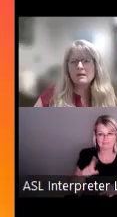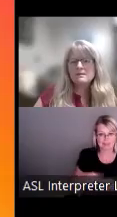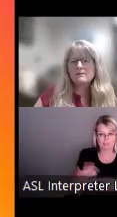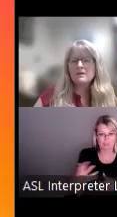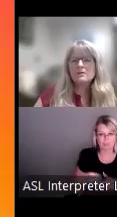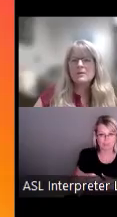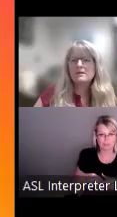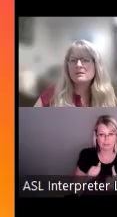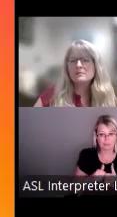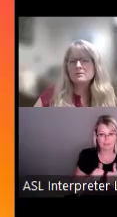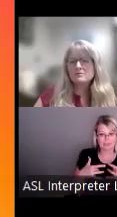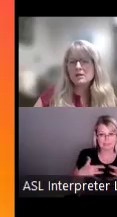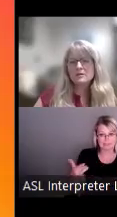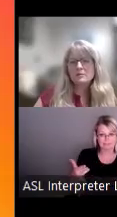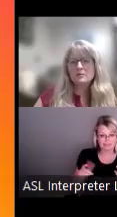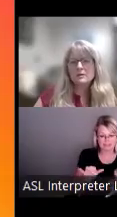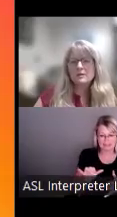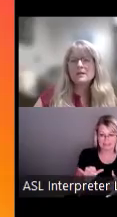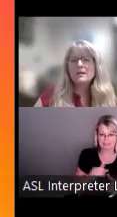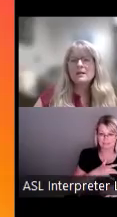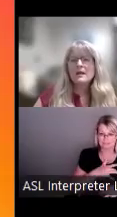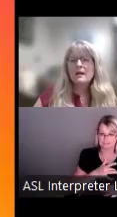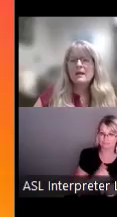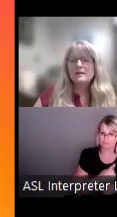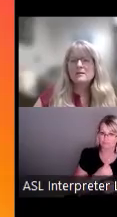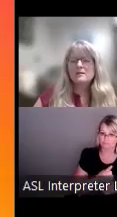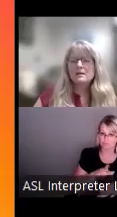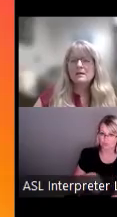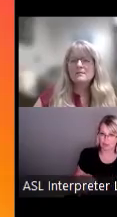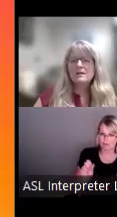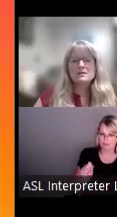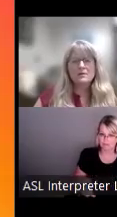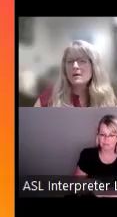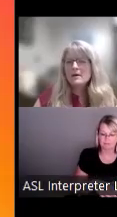in activity the way a typical child would, and, and so they're